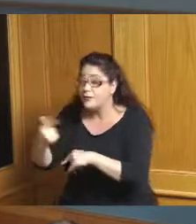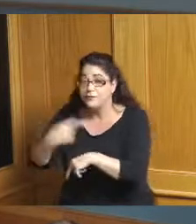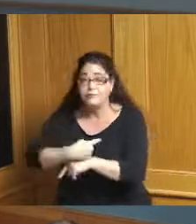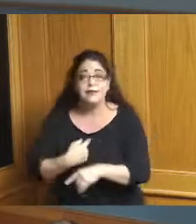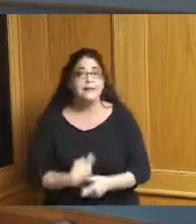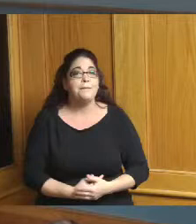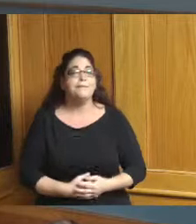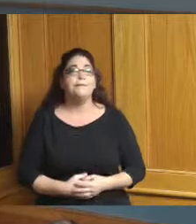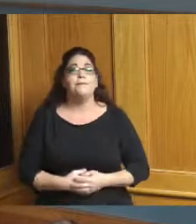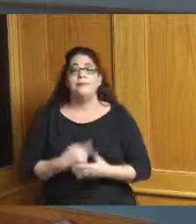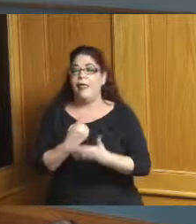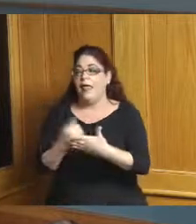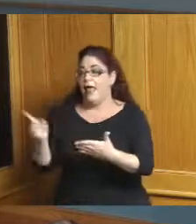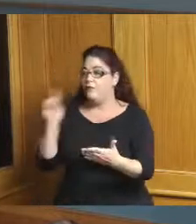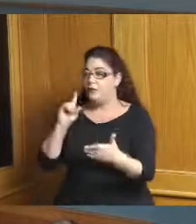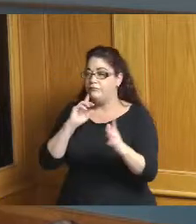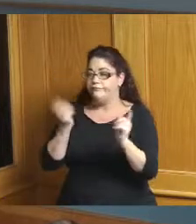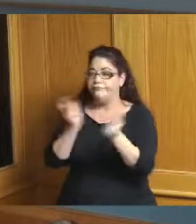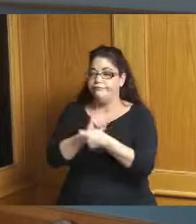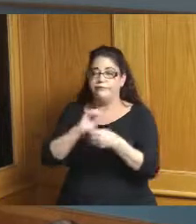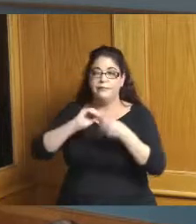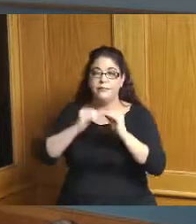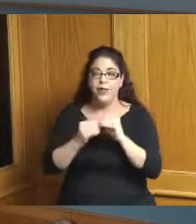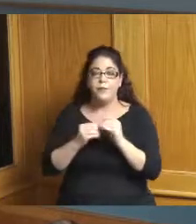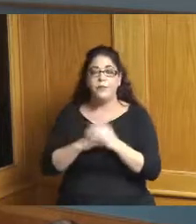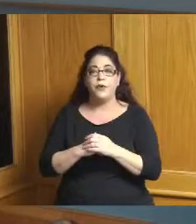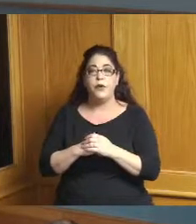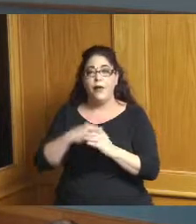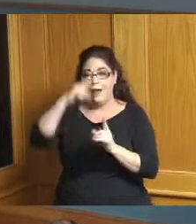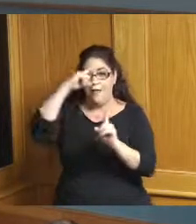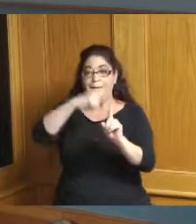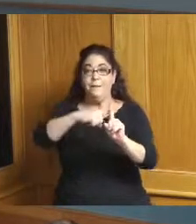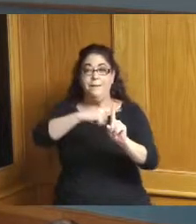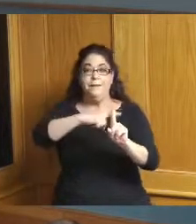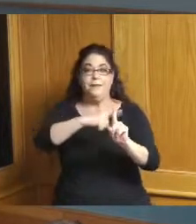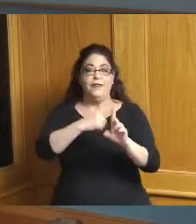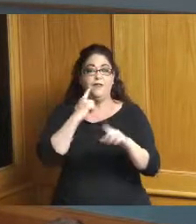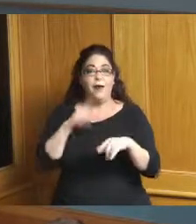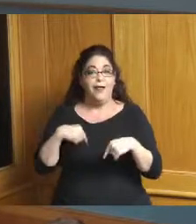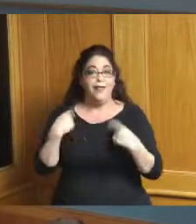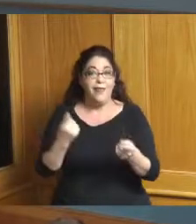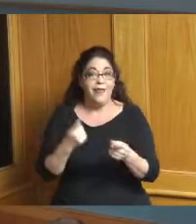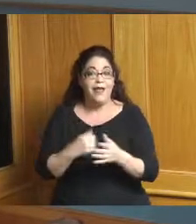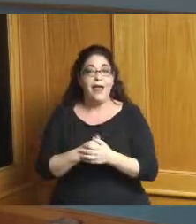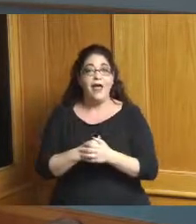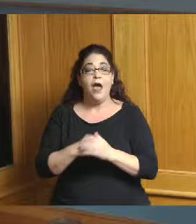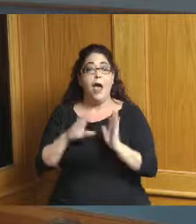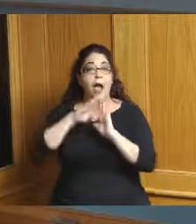from last week which was optimistically much better than we've been for the last month so